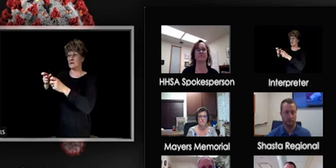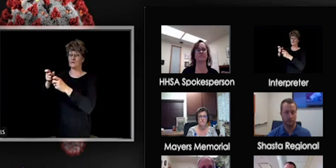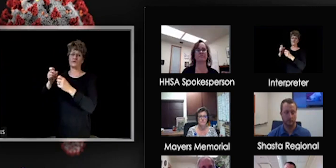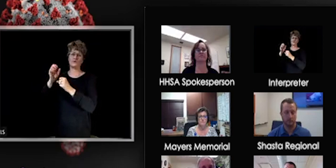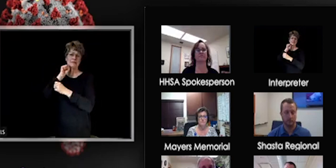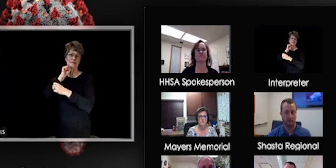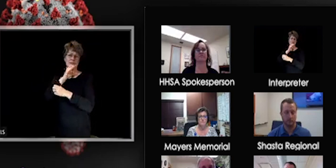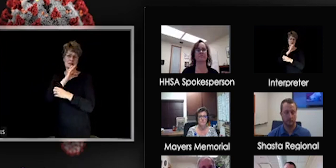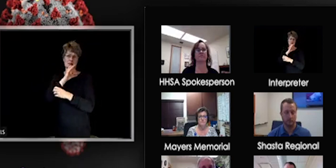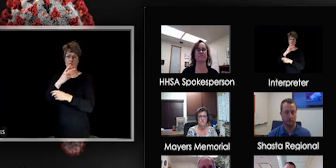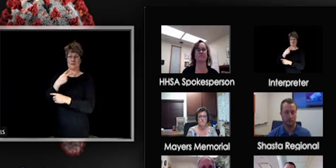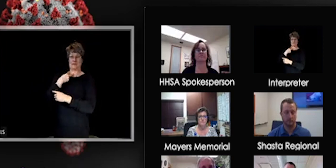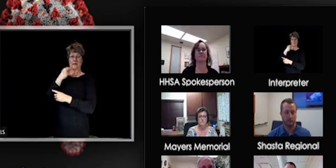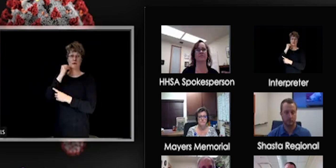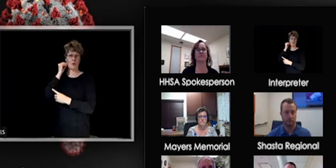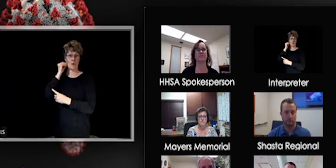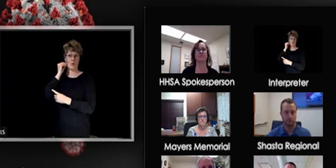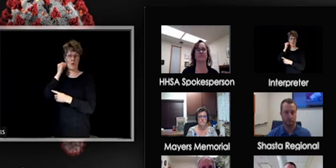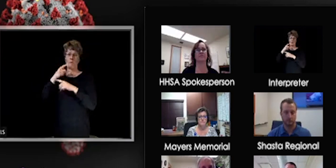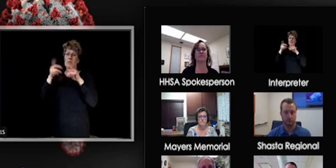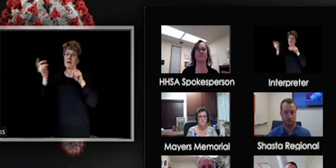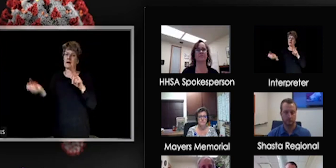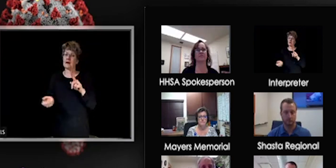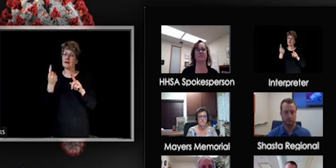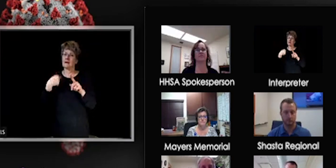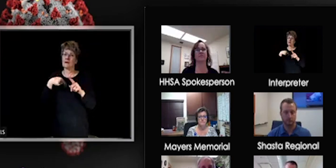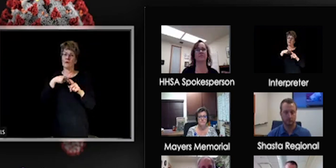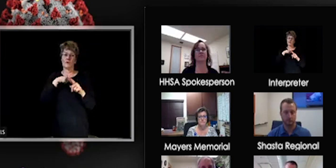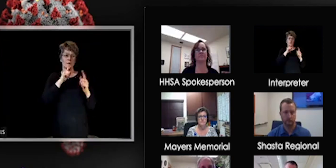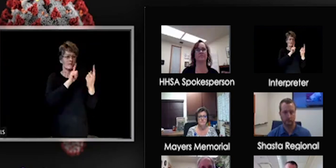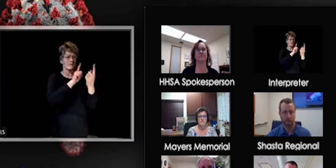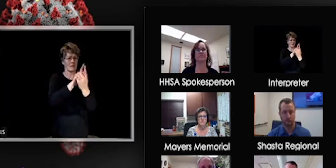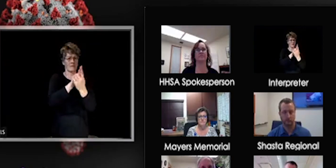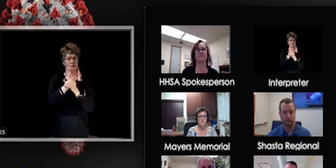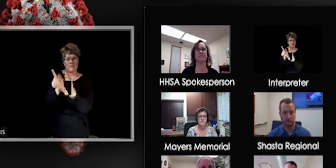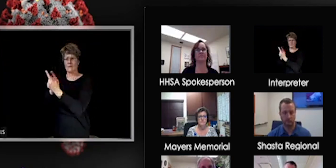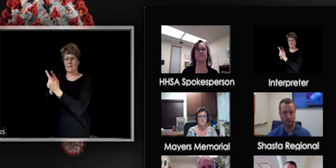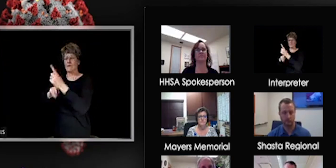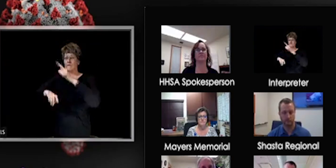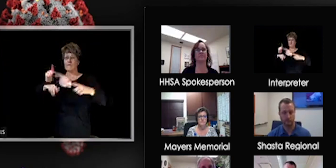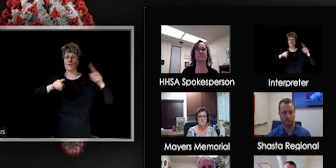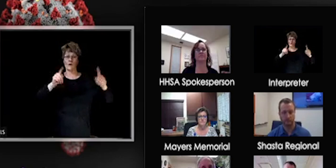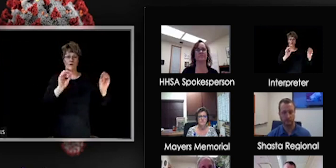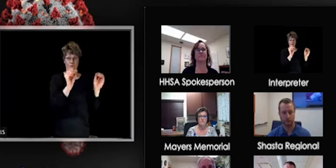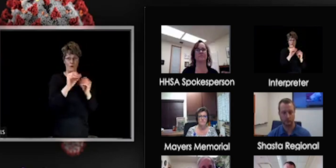serving organizations and we had the sense that there was sufficient capacity already